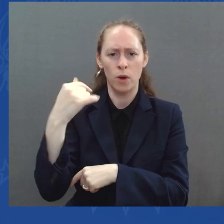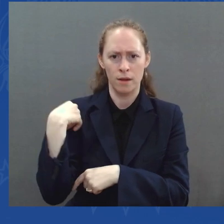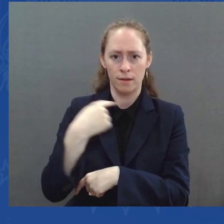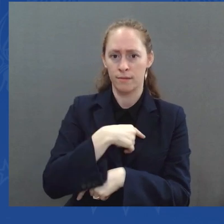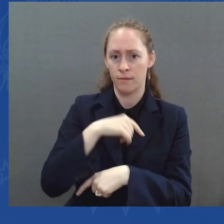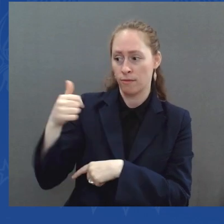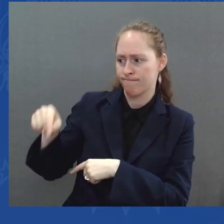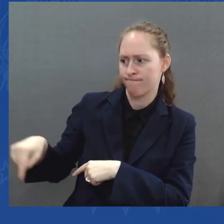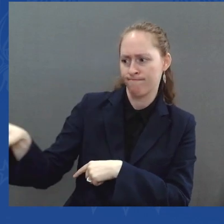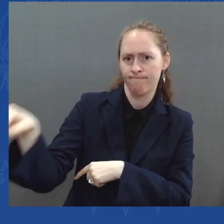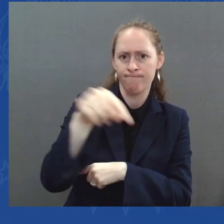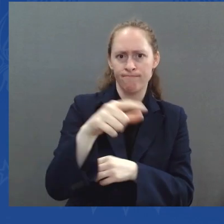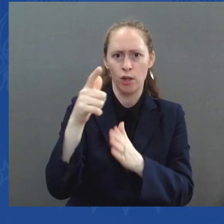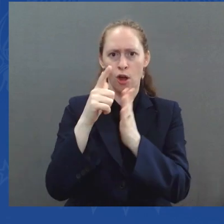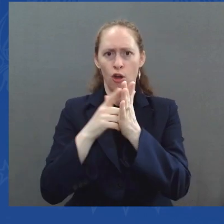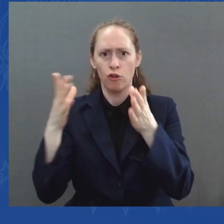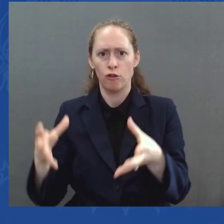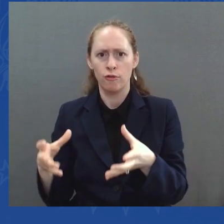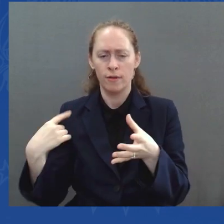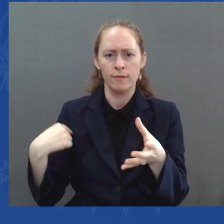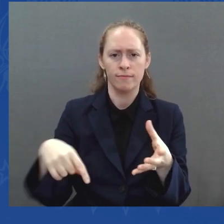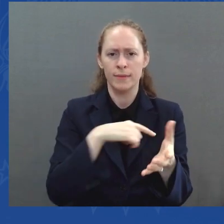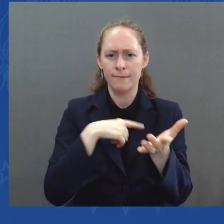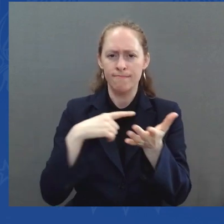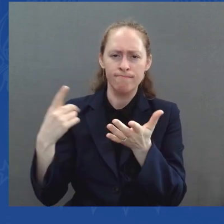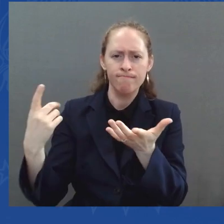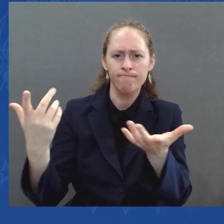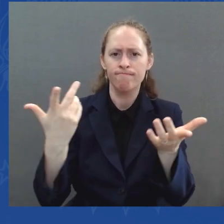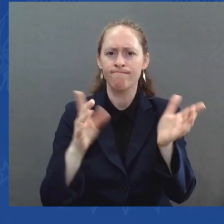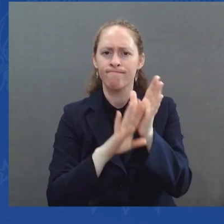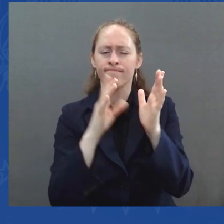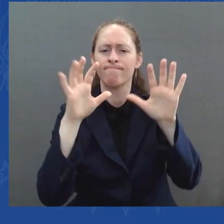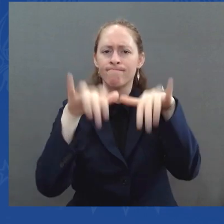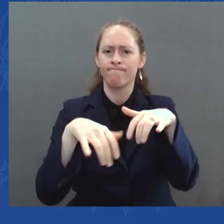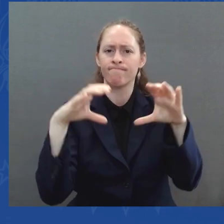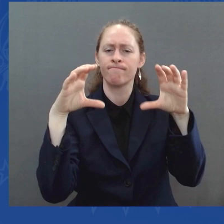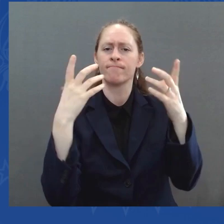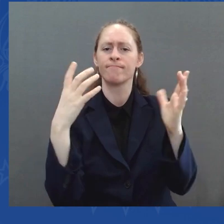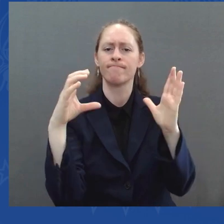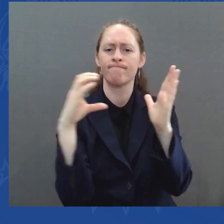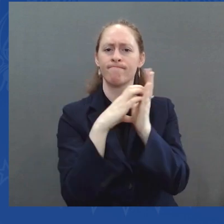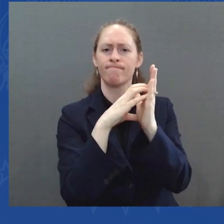And it is that purpose that brings us all together today